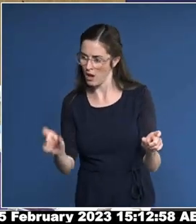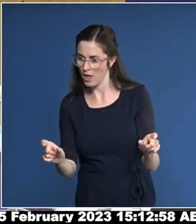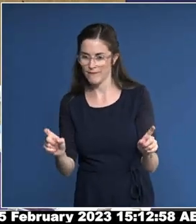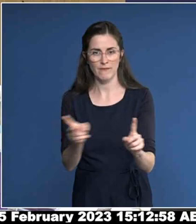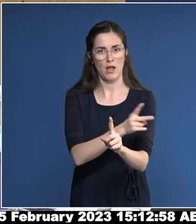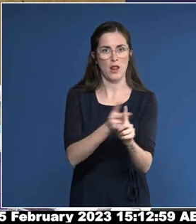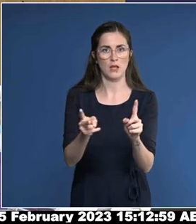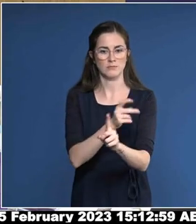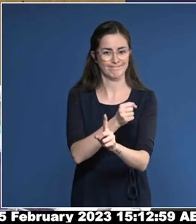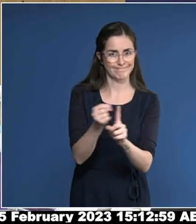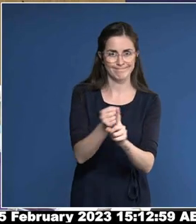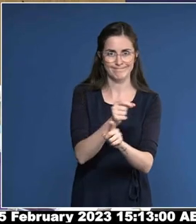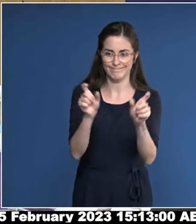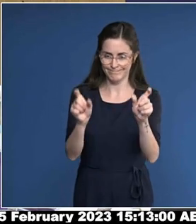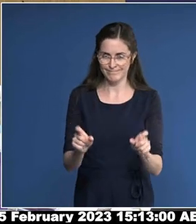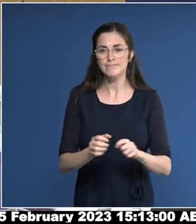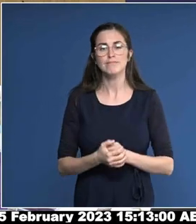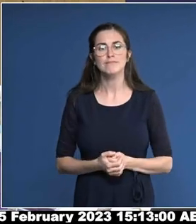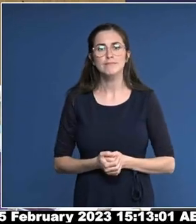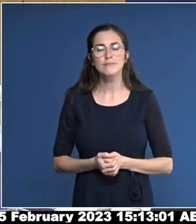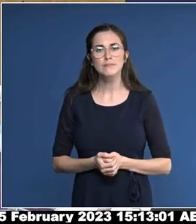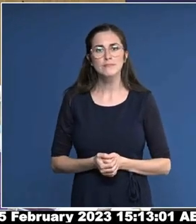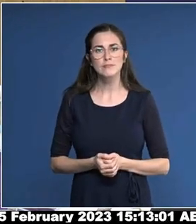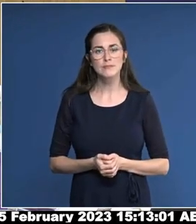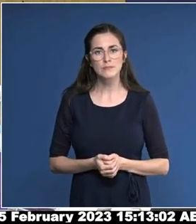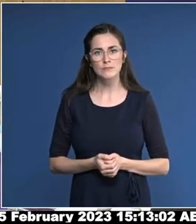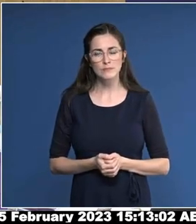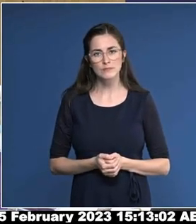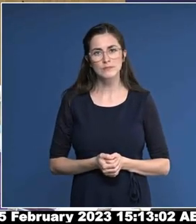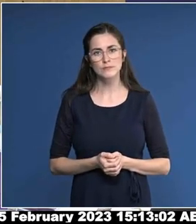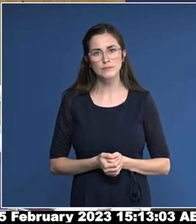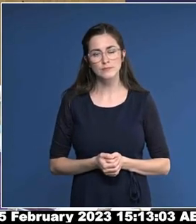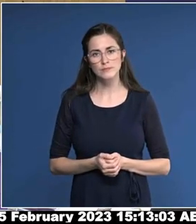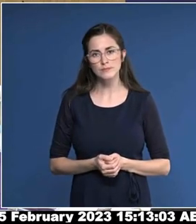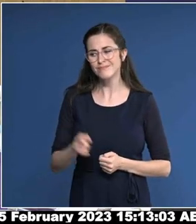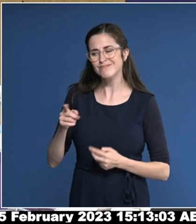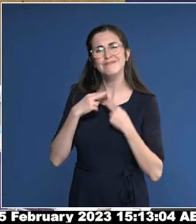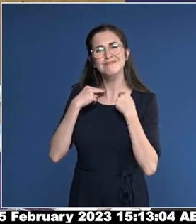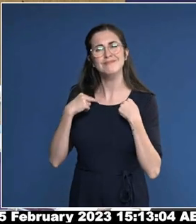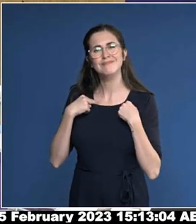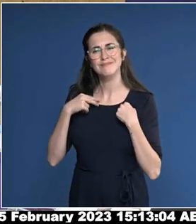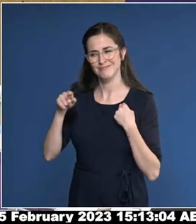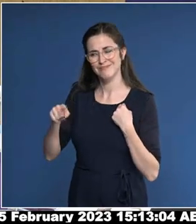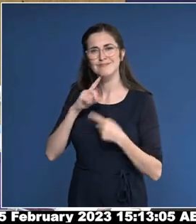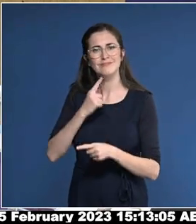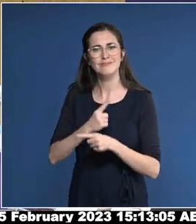And Ms Eastman referred to the conversation that we had, I think, with David Panter about